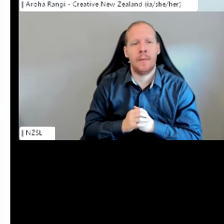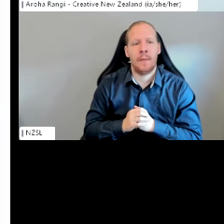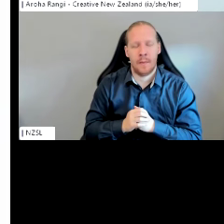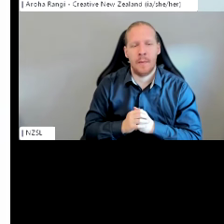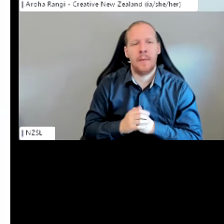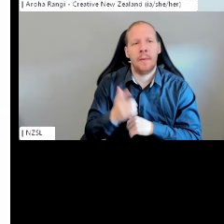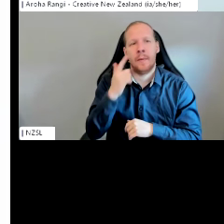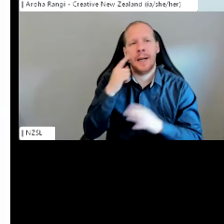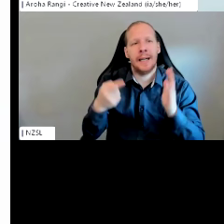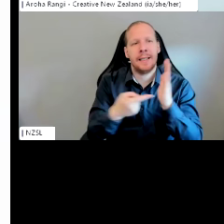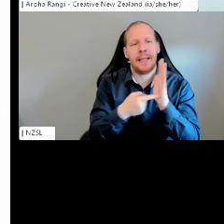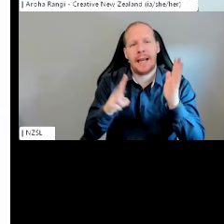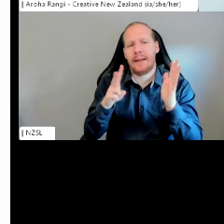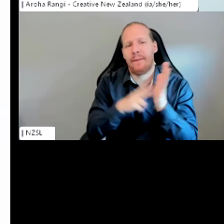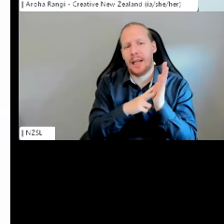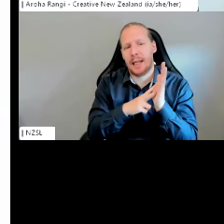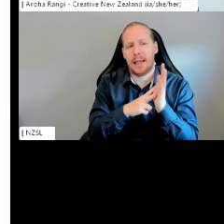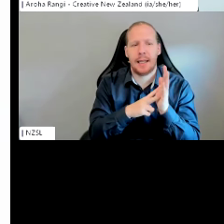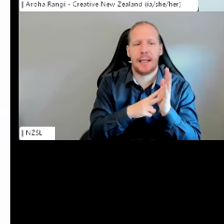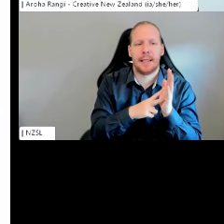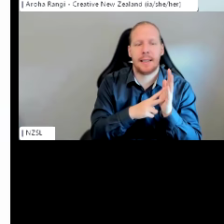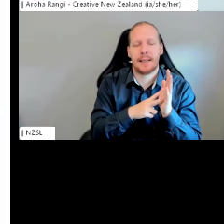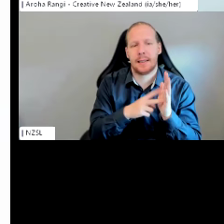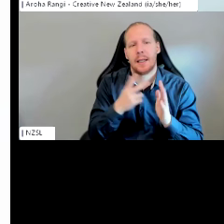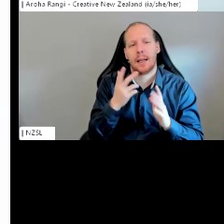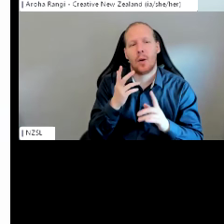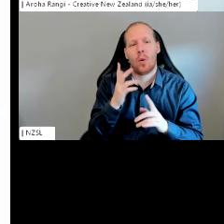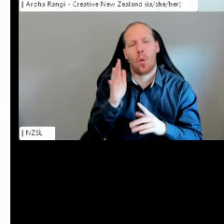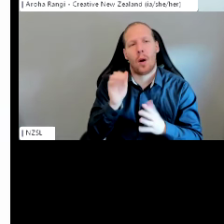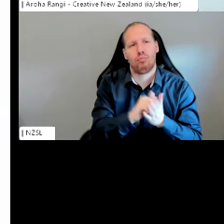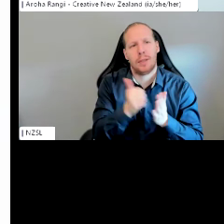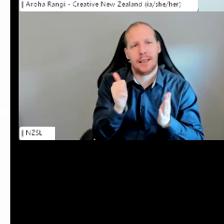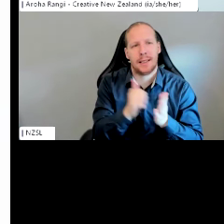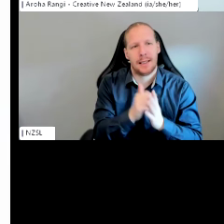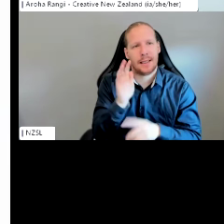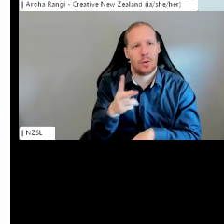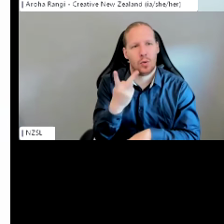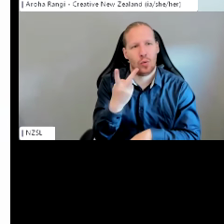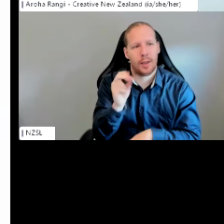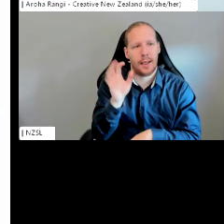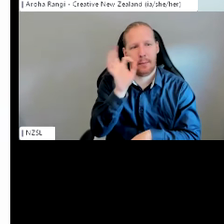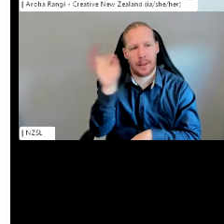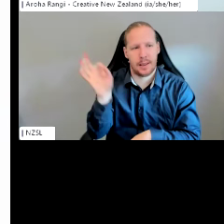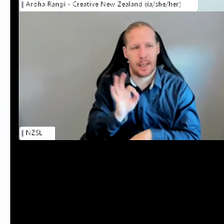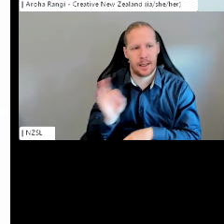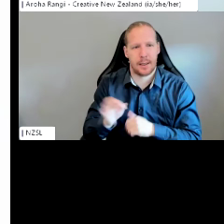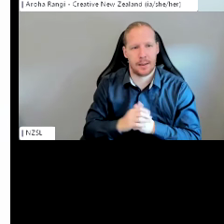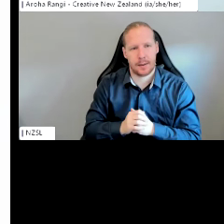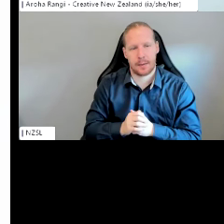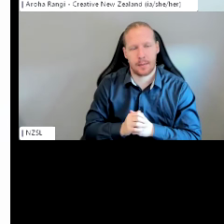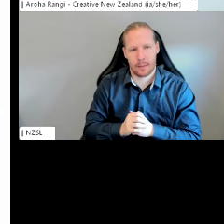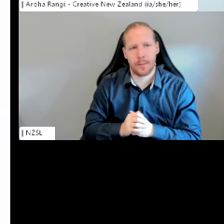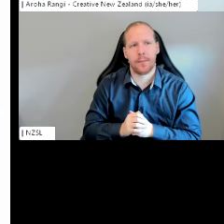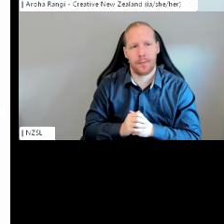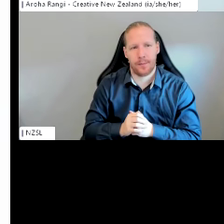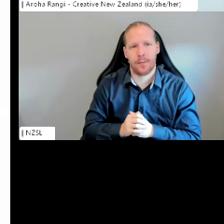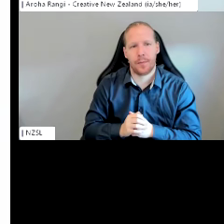this is massively um massively uh age profiled. So um it's 36% looking at social media overall,